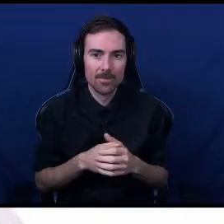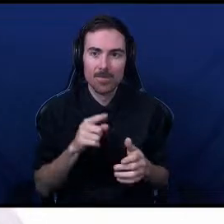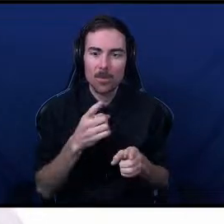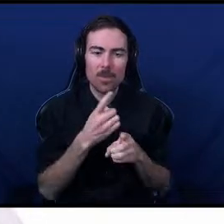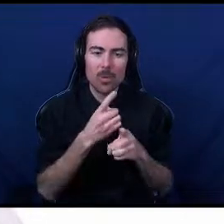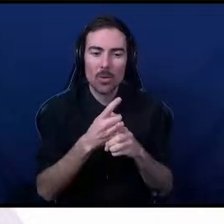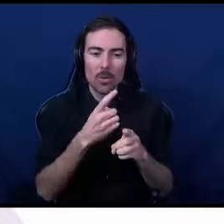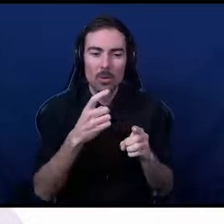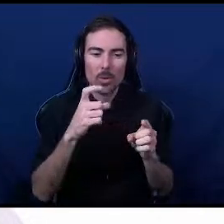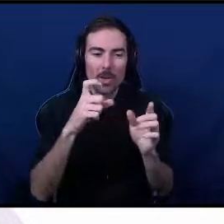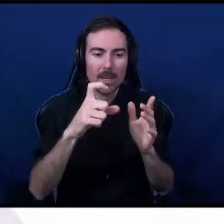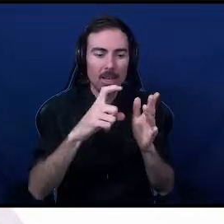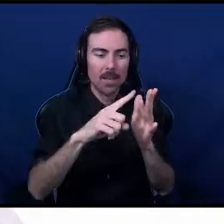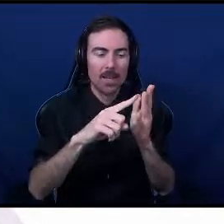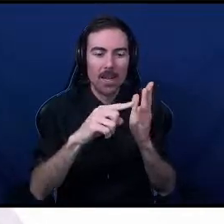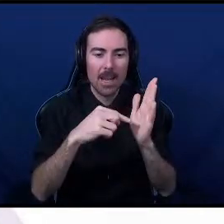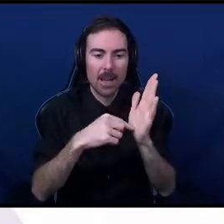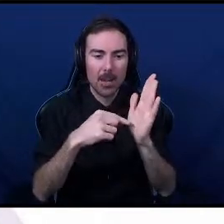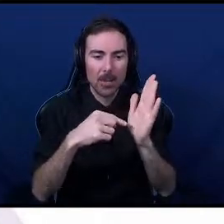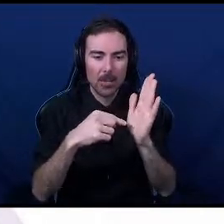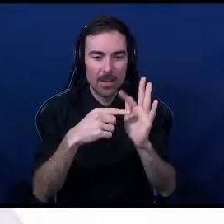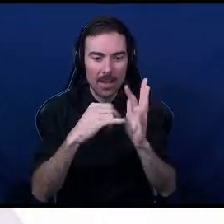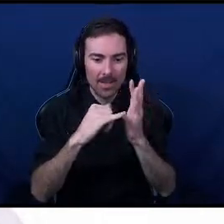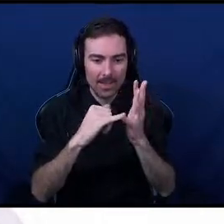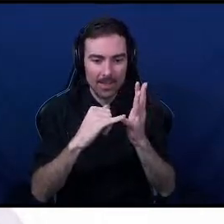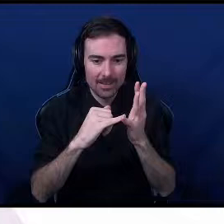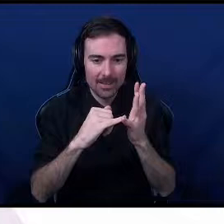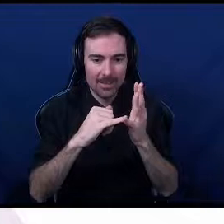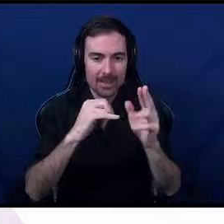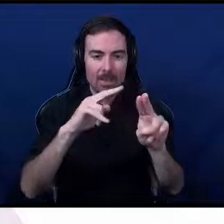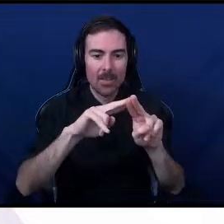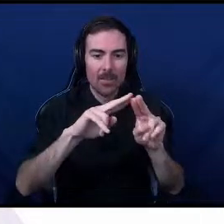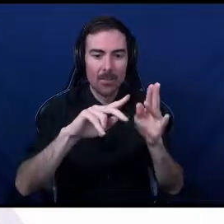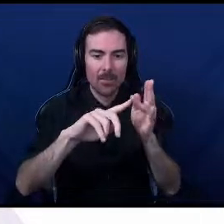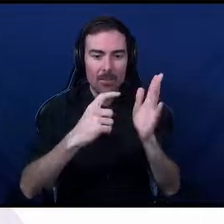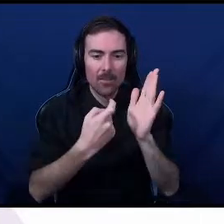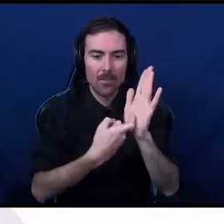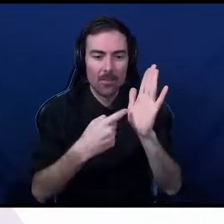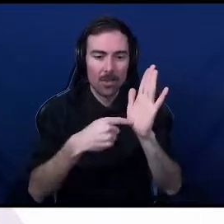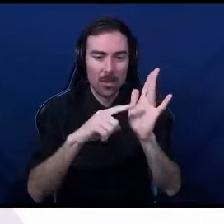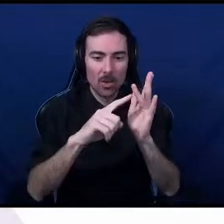for Tory, who had started to go blind. And he fancied her he